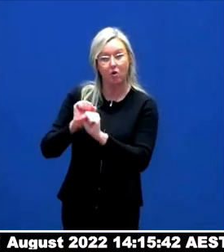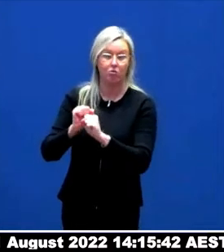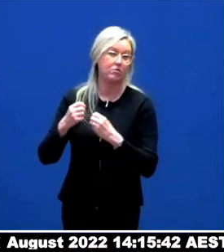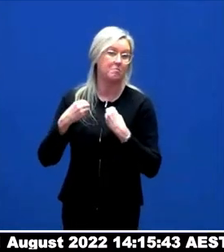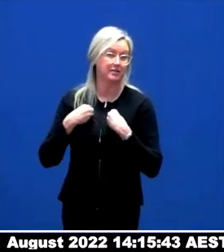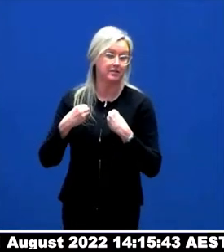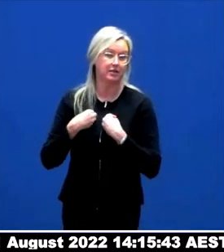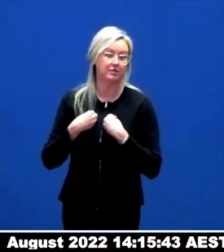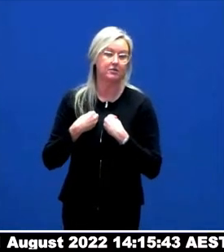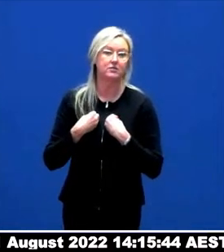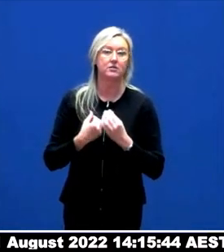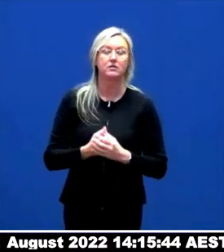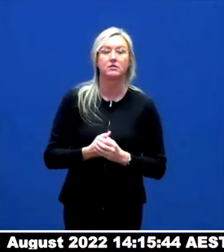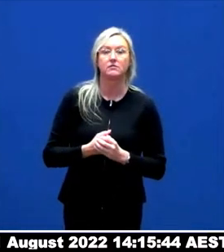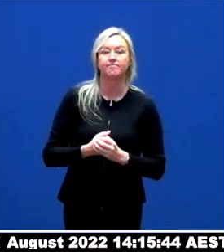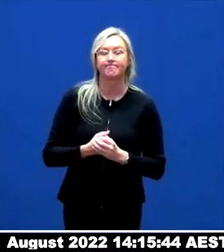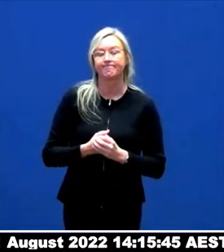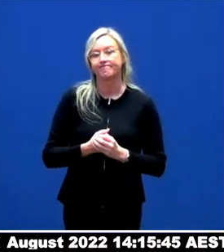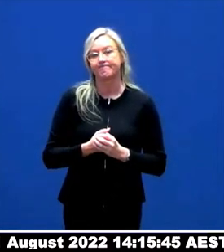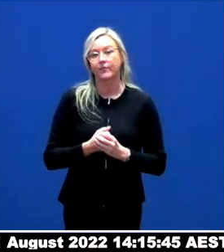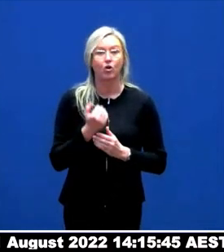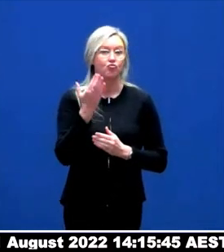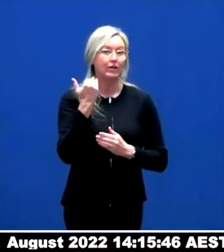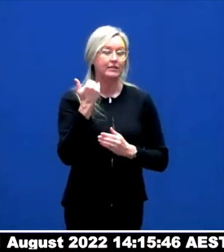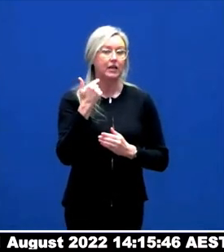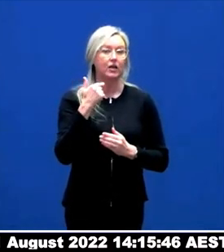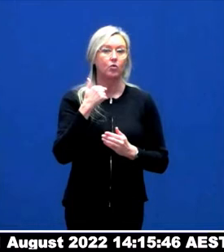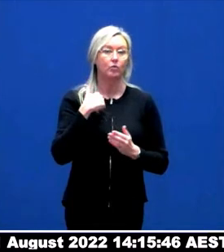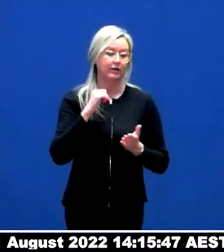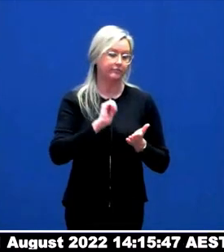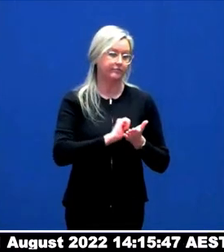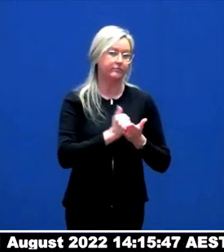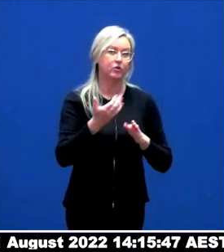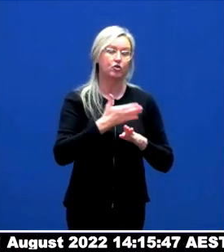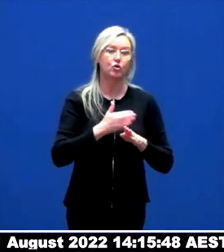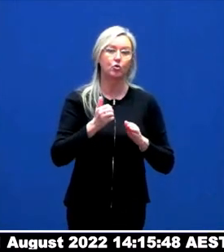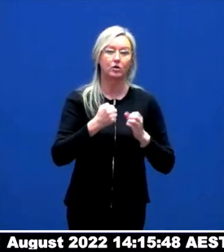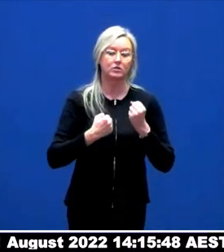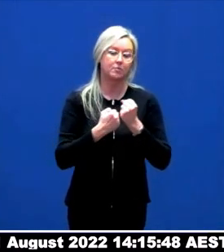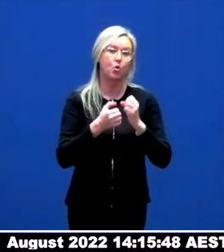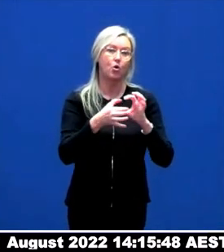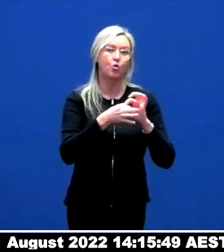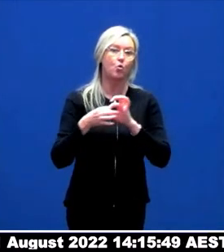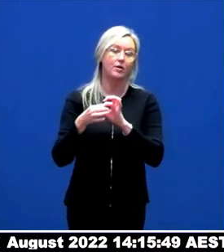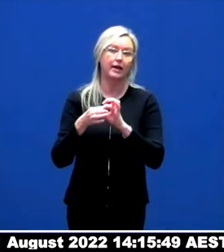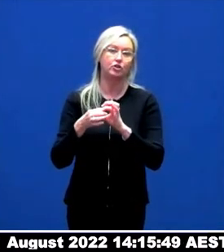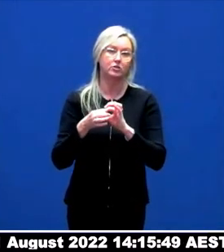We've recently put out a new support coordination framework which identifies for